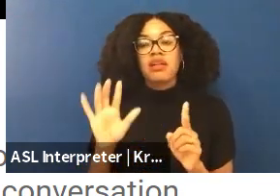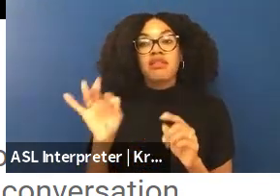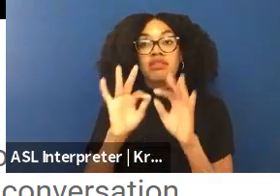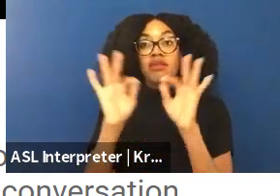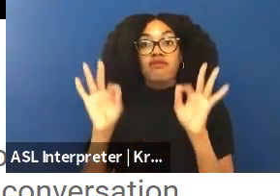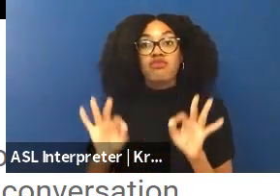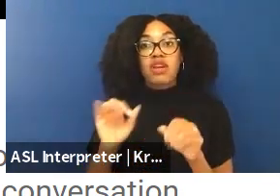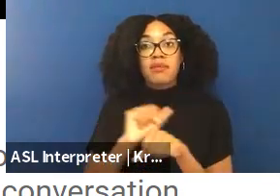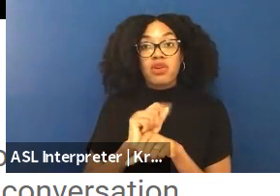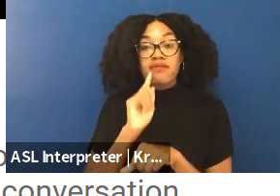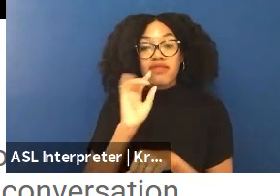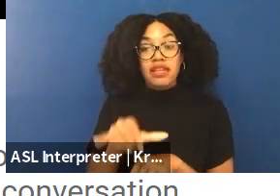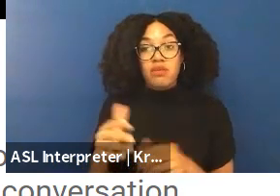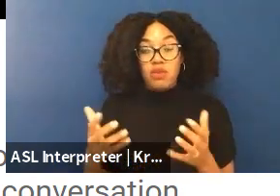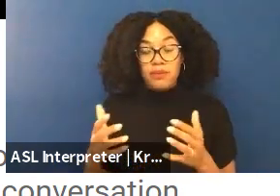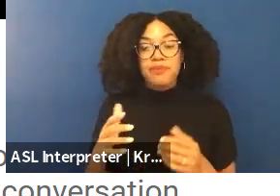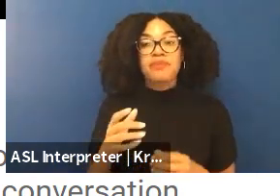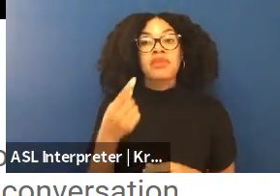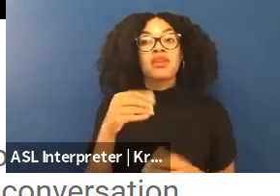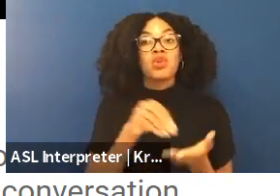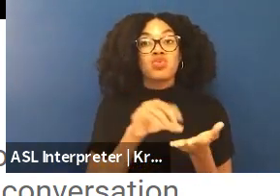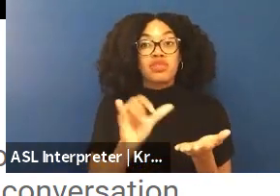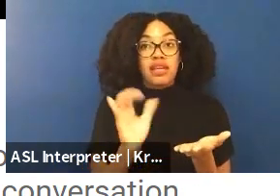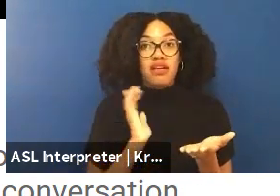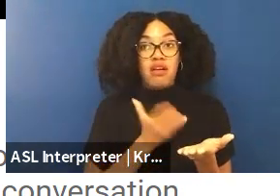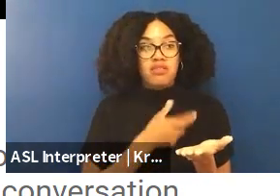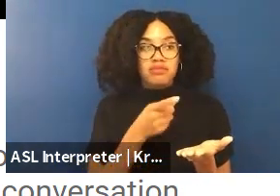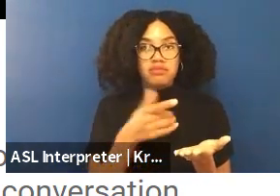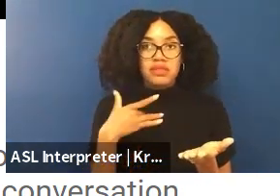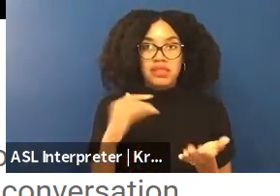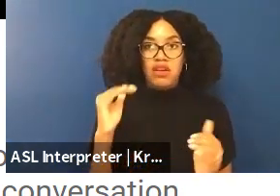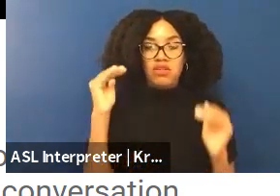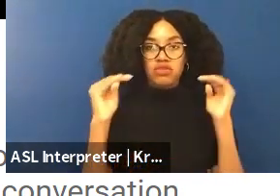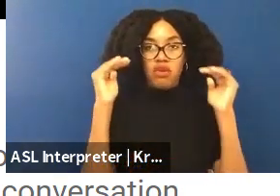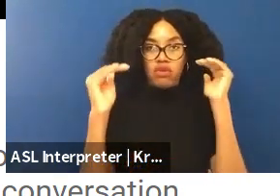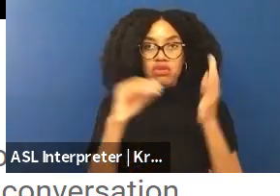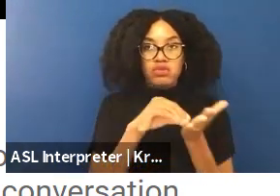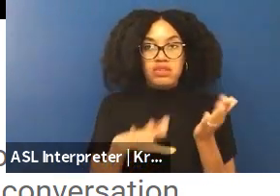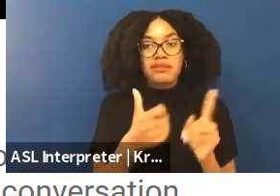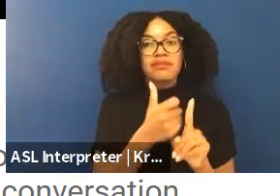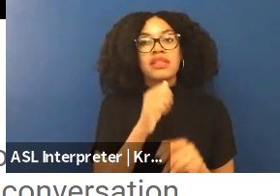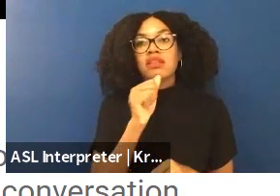with students like ours, who are adult students, they themselves are non-traditional. They need